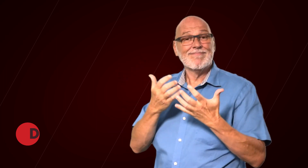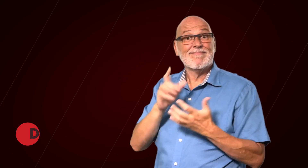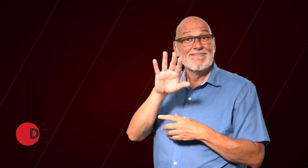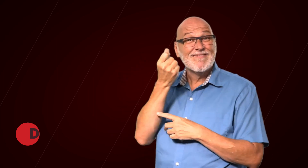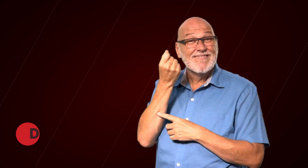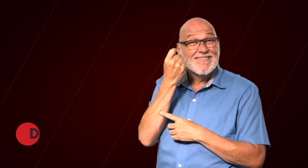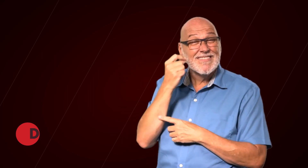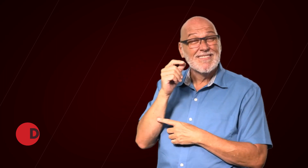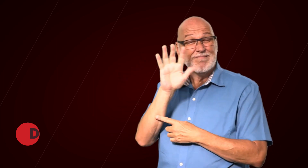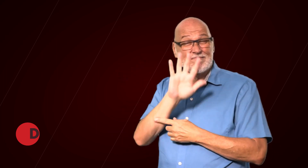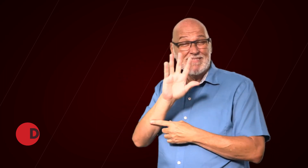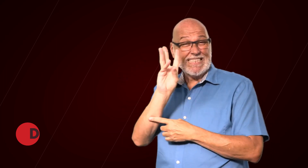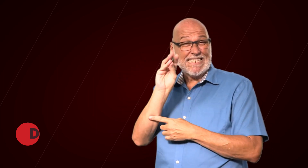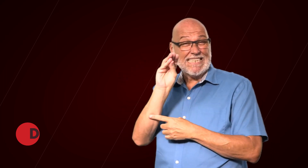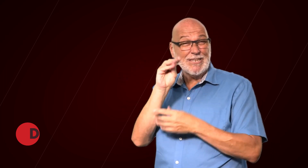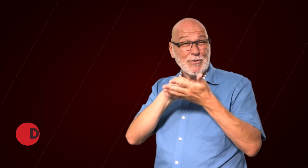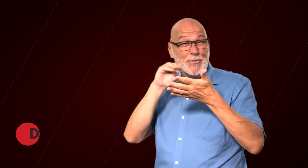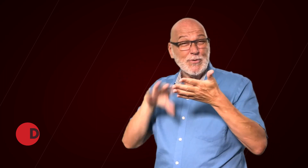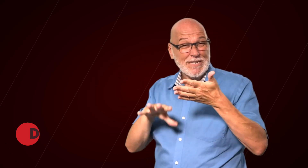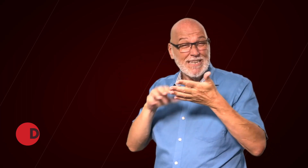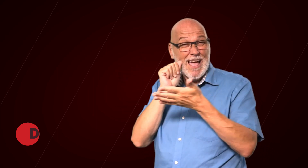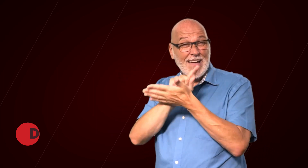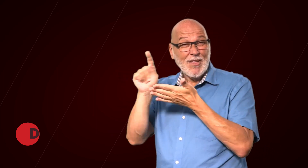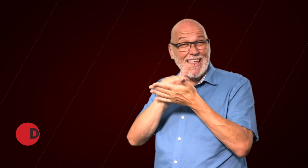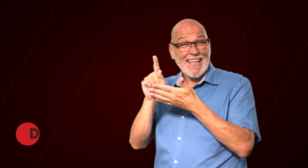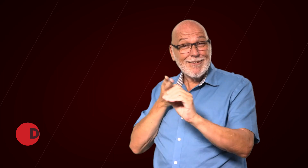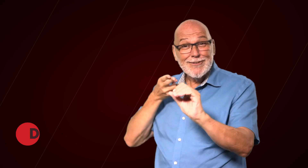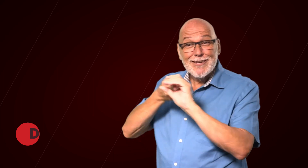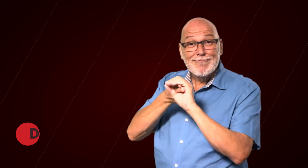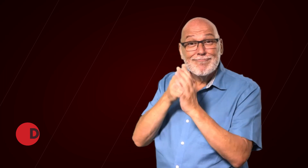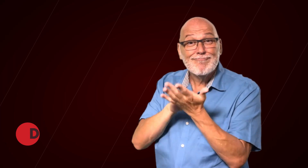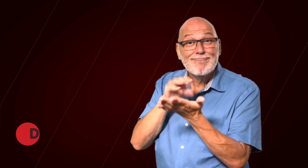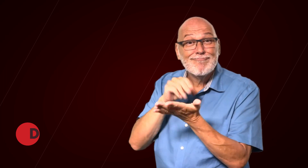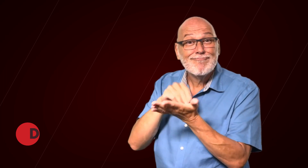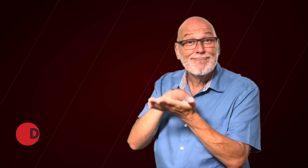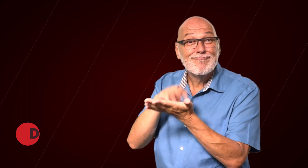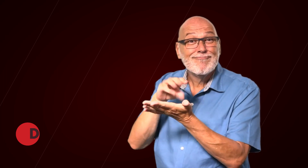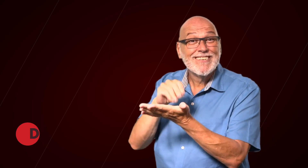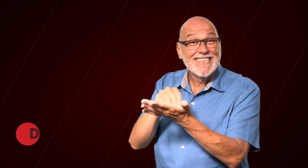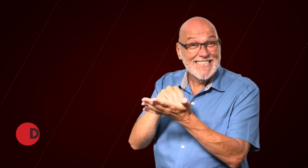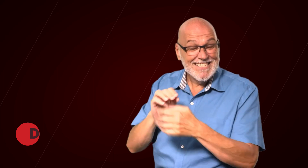attracted aout 60 students every week.